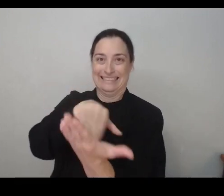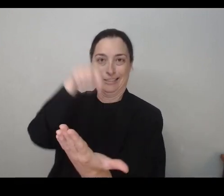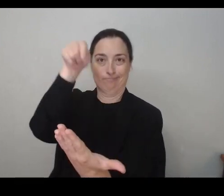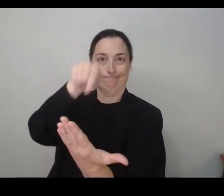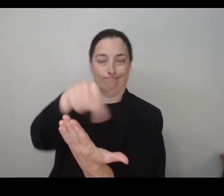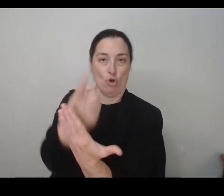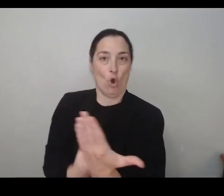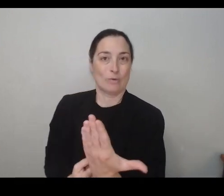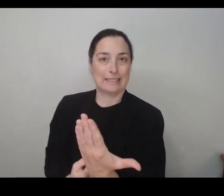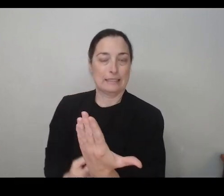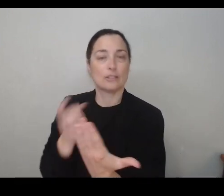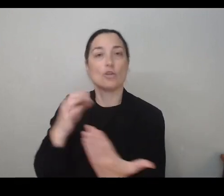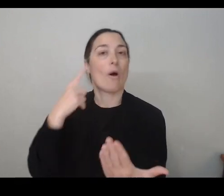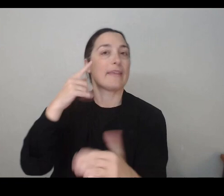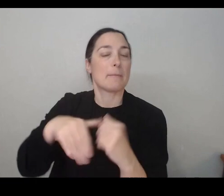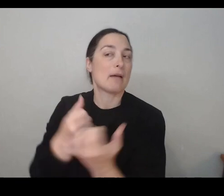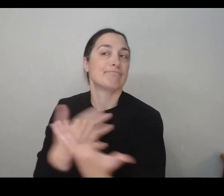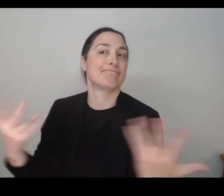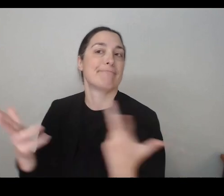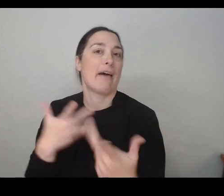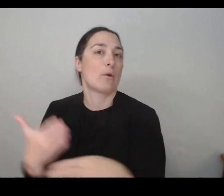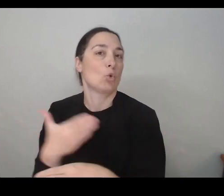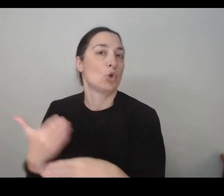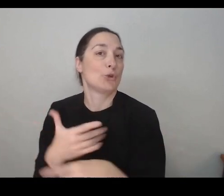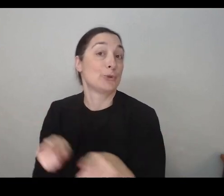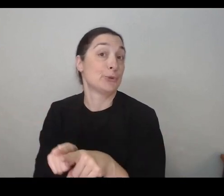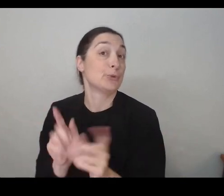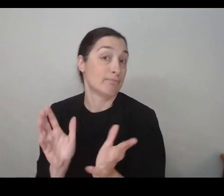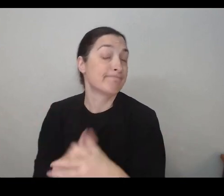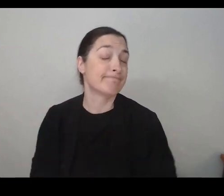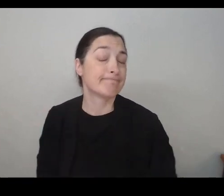the other aspect of this world. So that's that. Well, thank you. And I think that's really interesting,